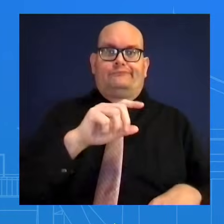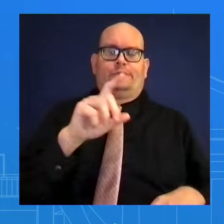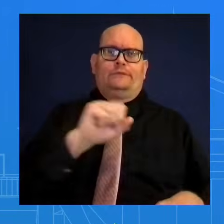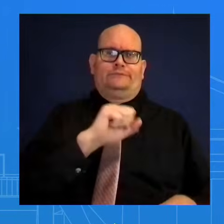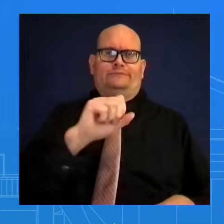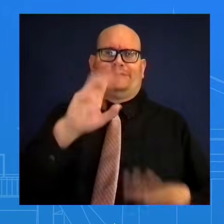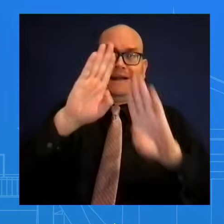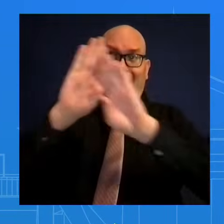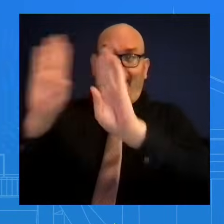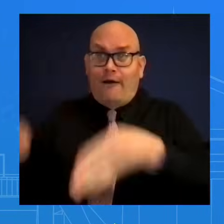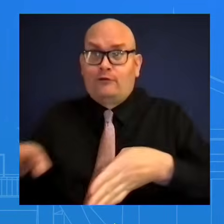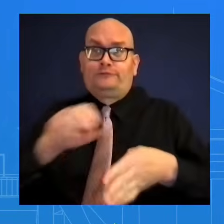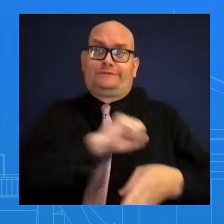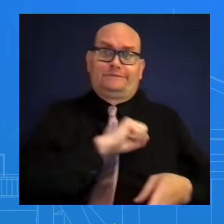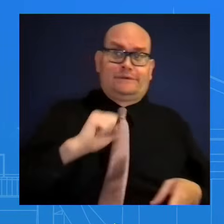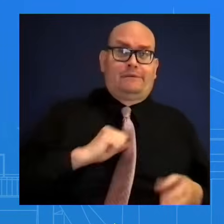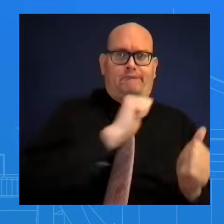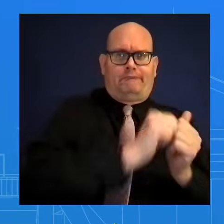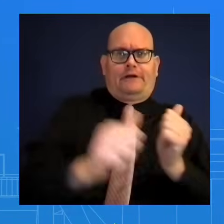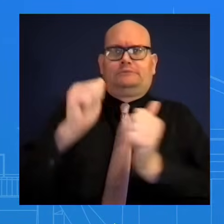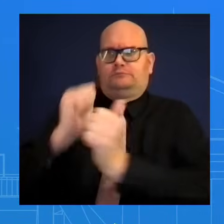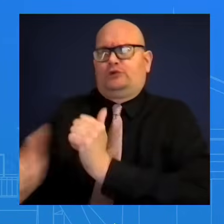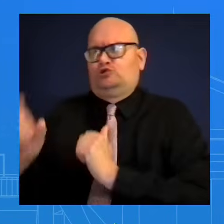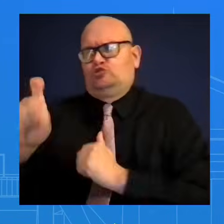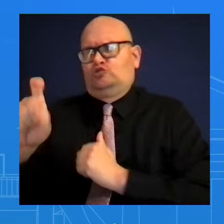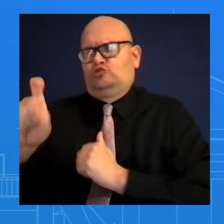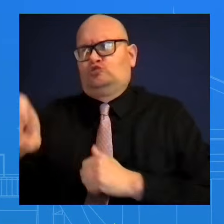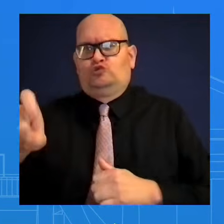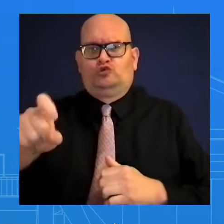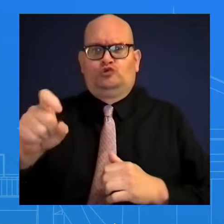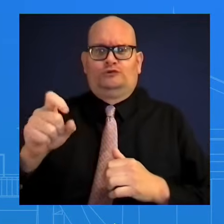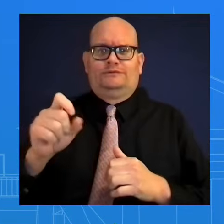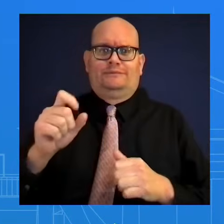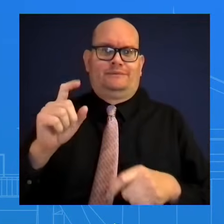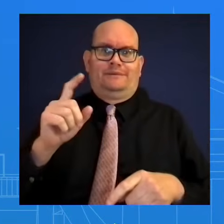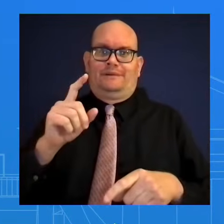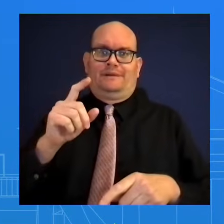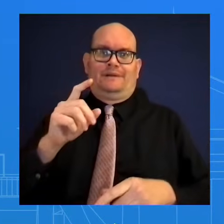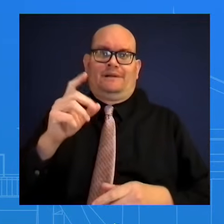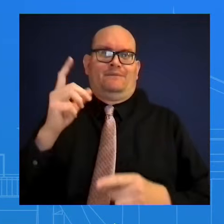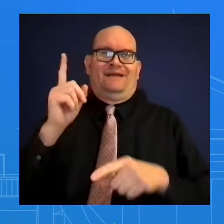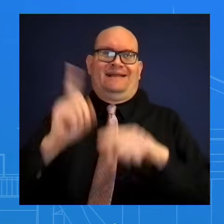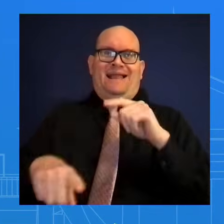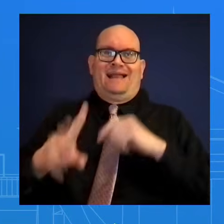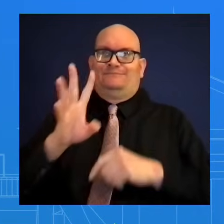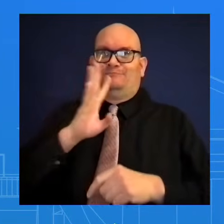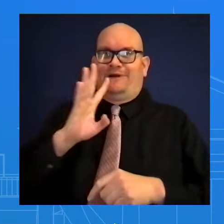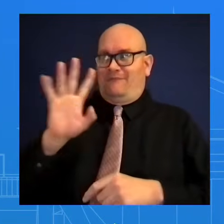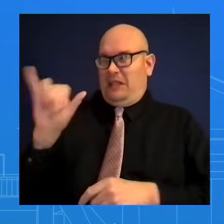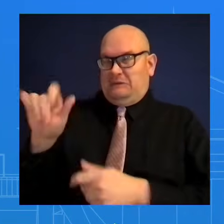Look, we're not going to speak to any individual member and how they vote. What we can say is that we've had conversations